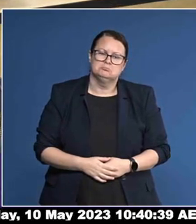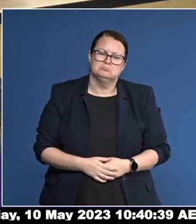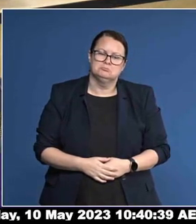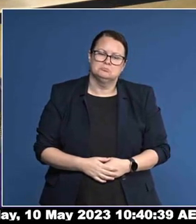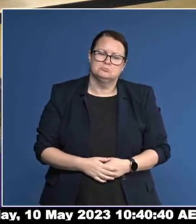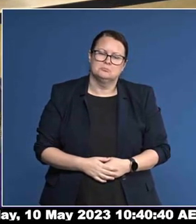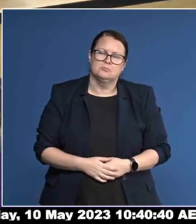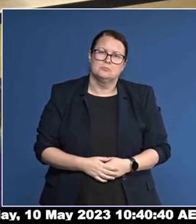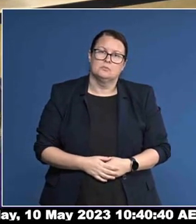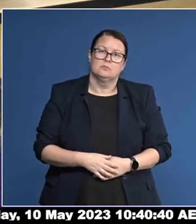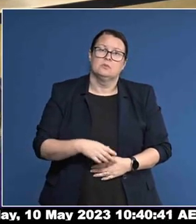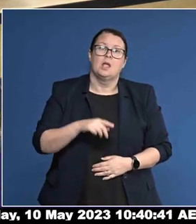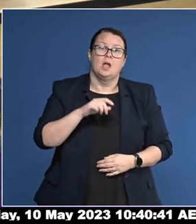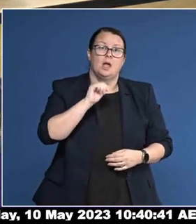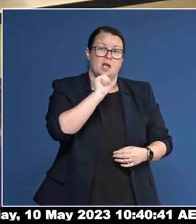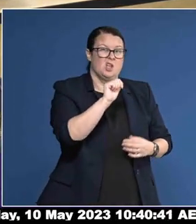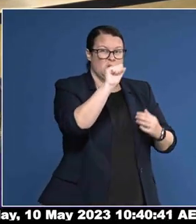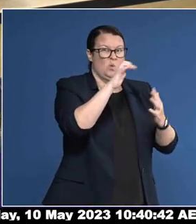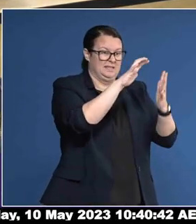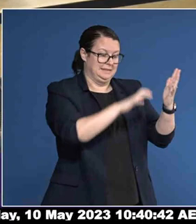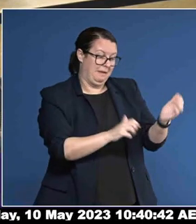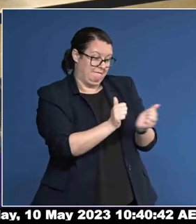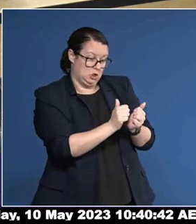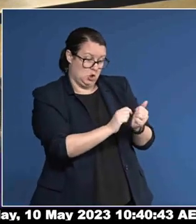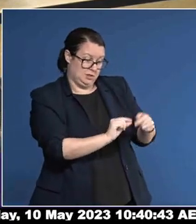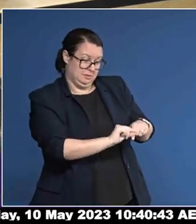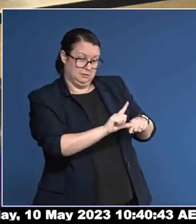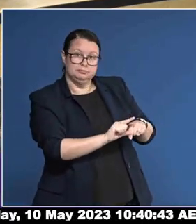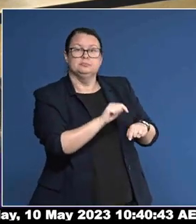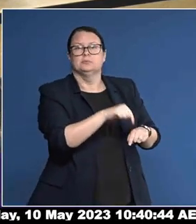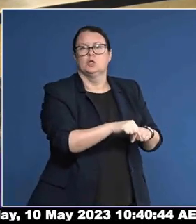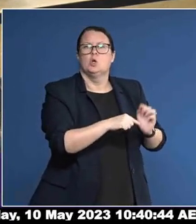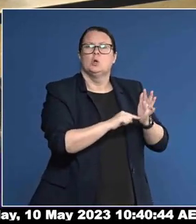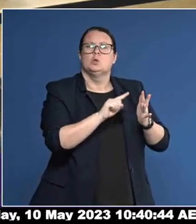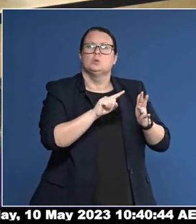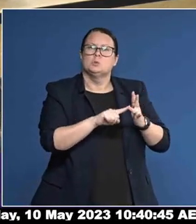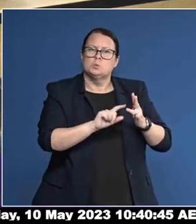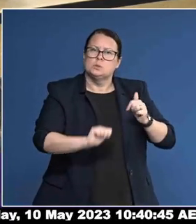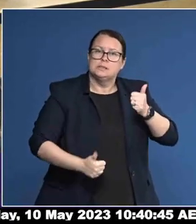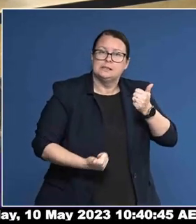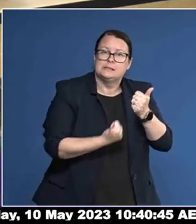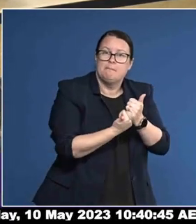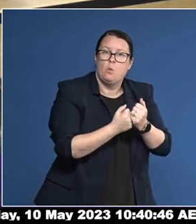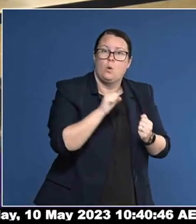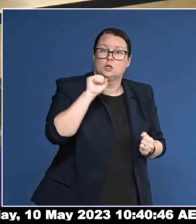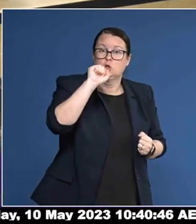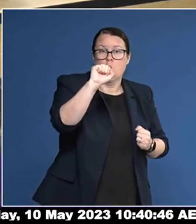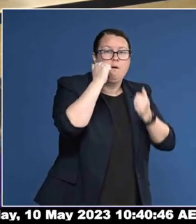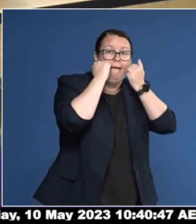referred to in your statement, you've included them really to support the facts of your statement; correct? MS STEVENSON: Yes.